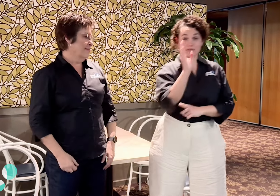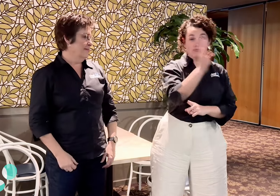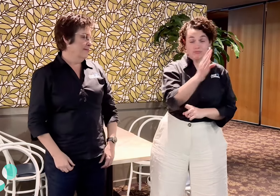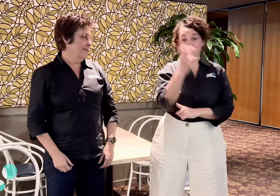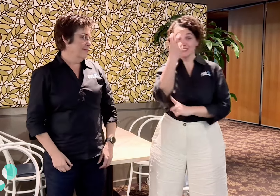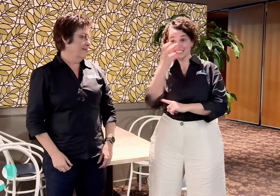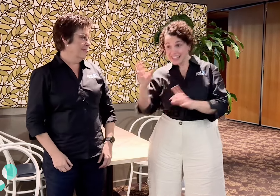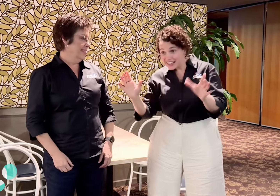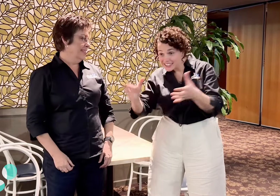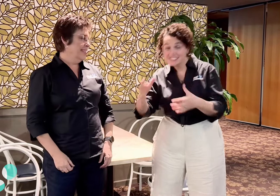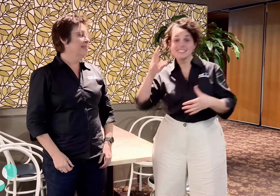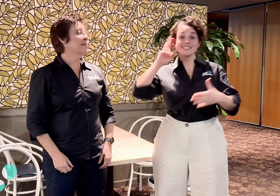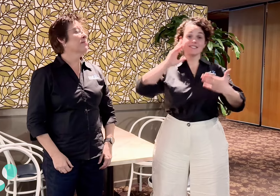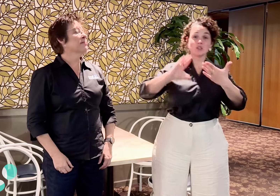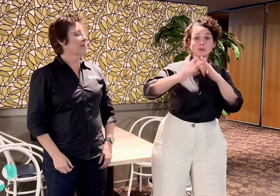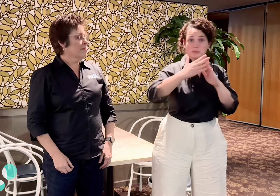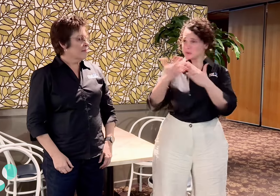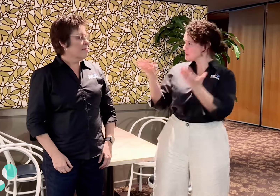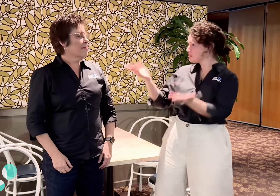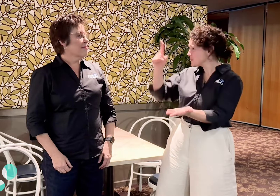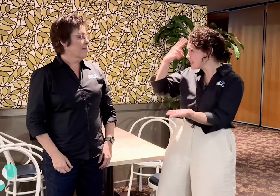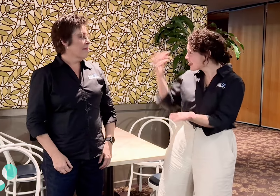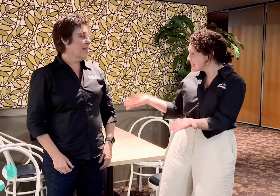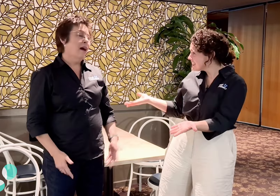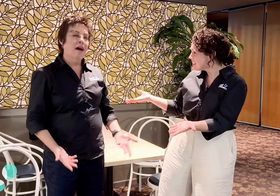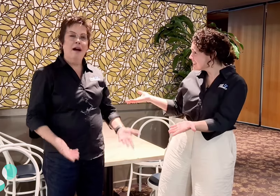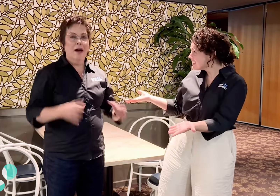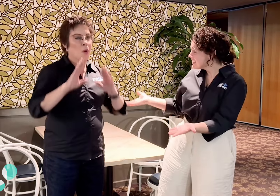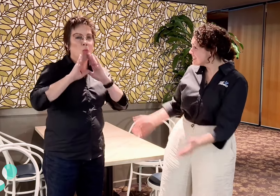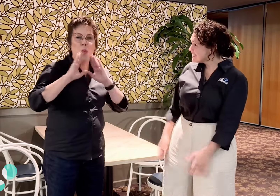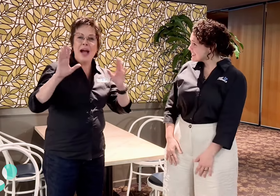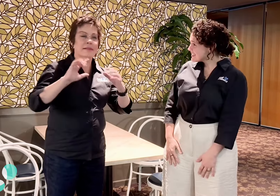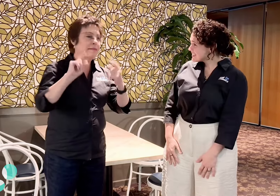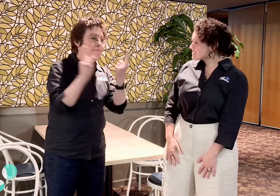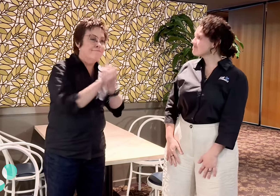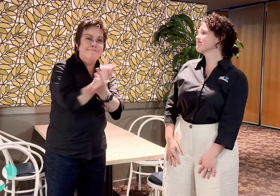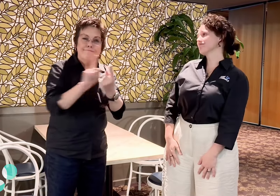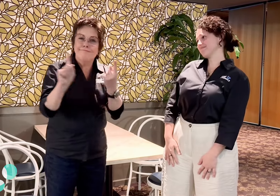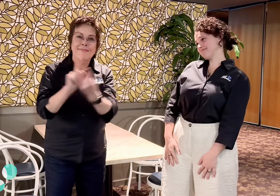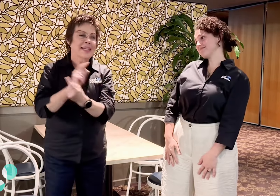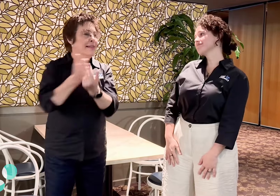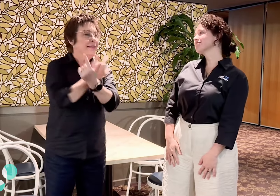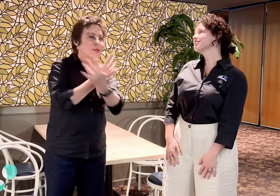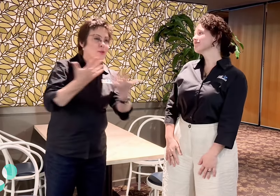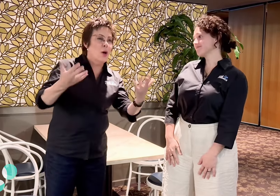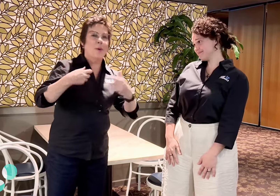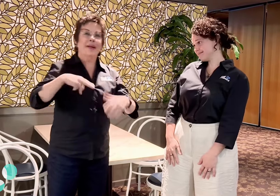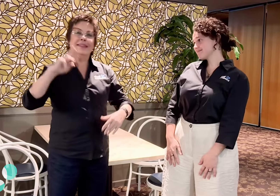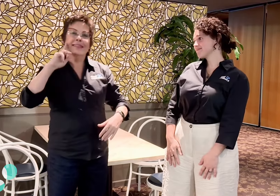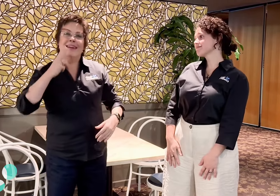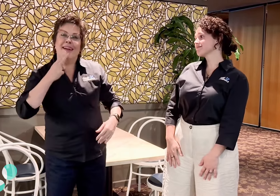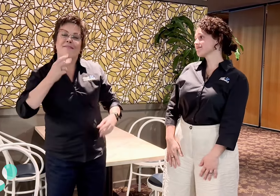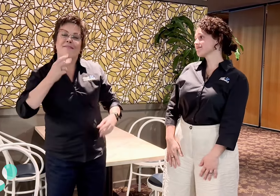where we've presented to the seniors and also the deaf community. What do you think? Oh, it's been wonderful meeting the community here